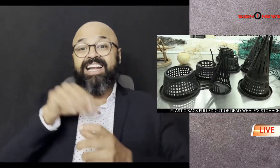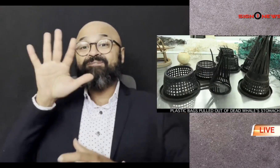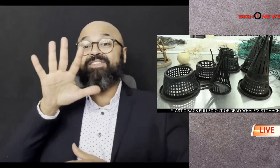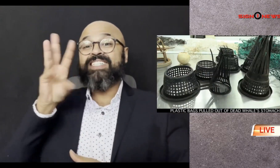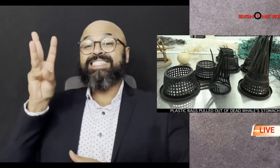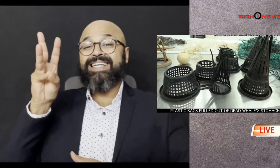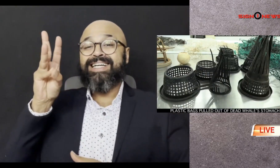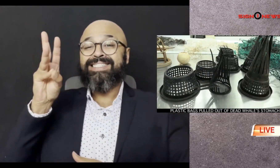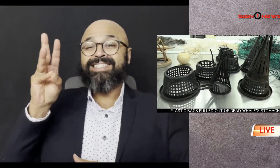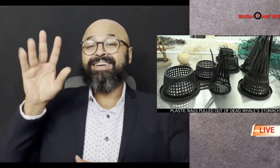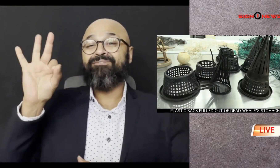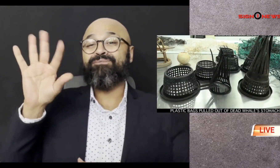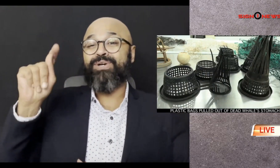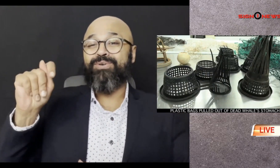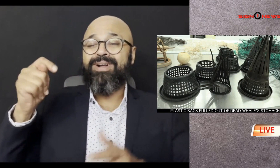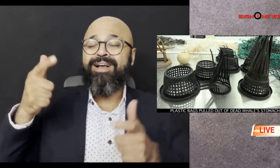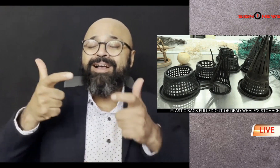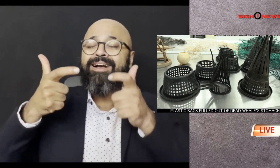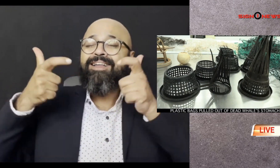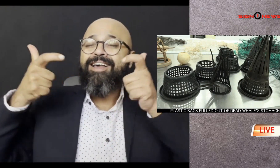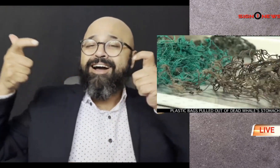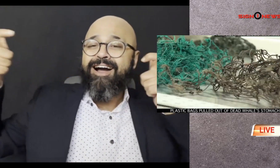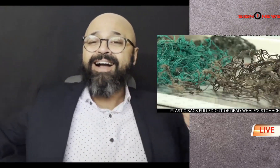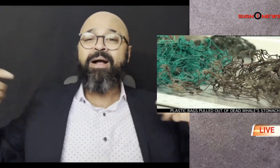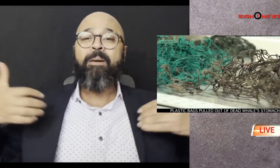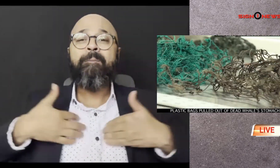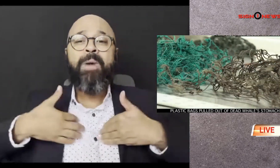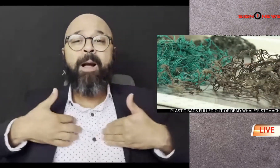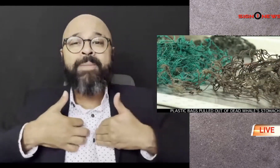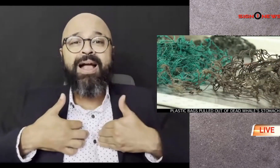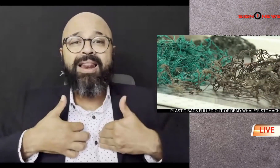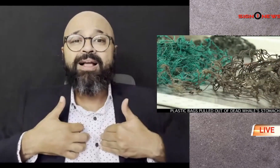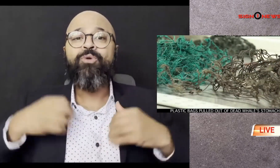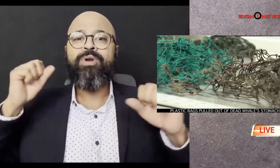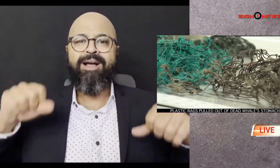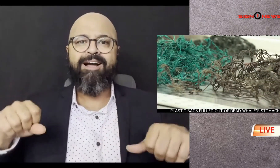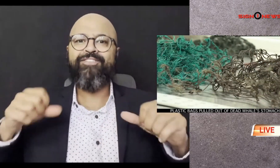56 footlong mammal could have played a factor in his death.